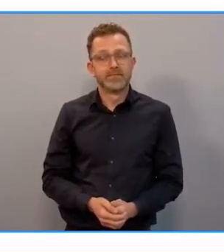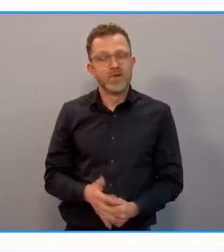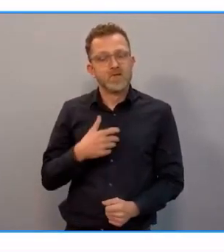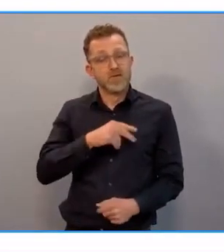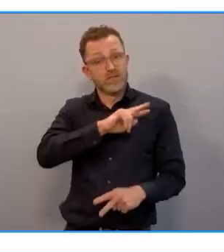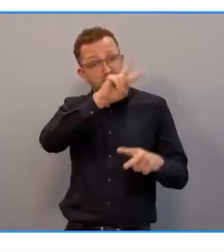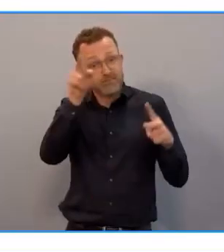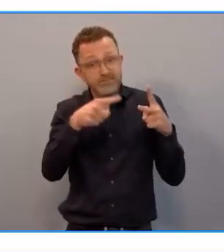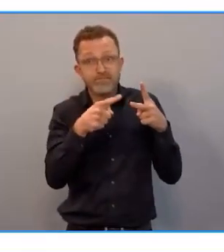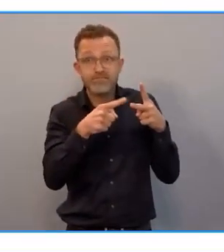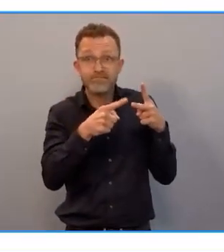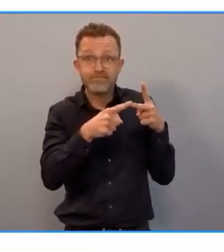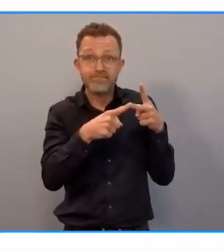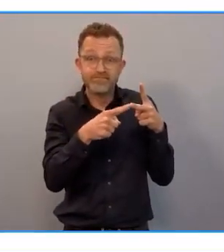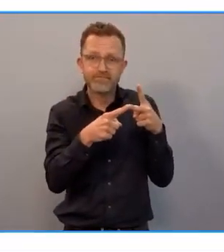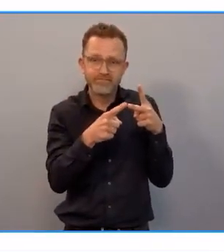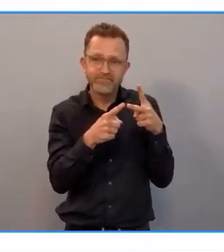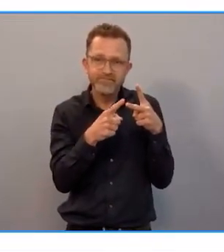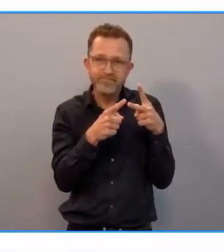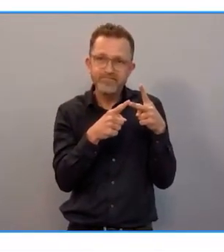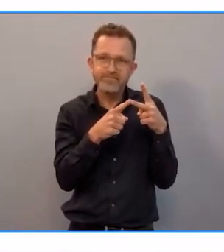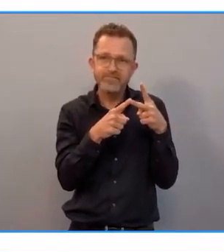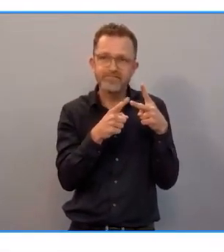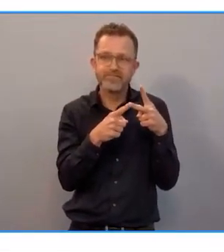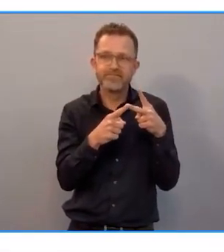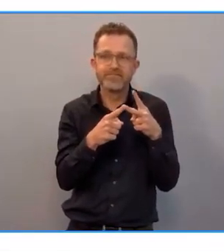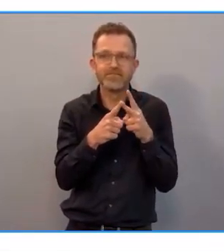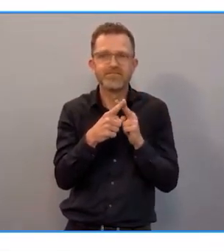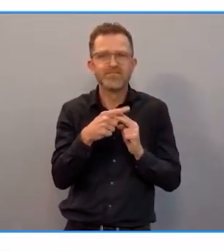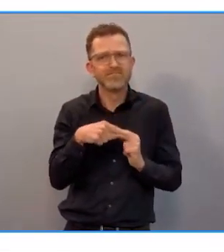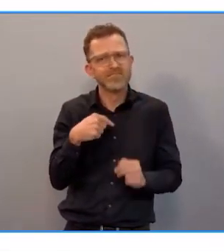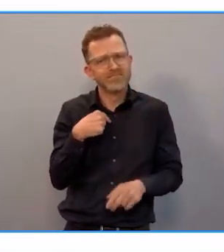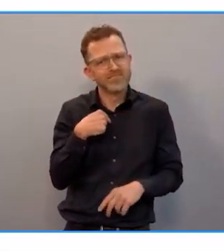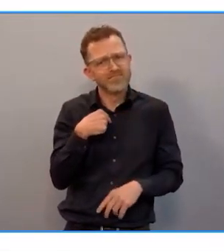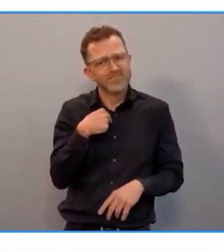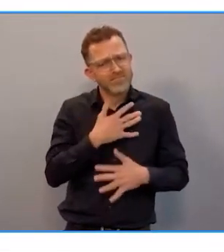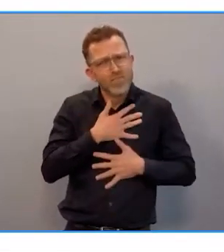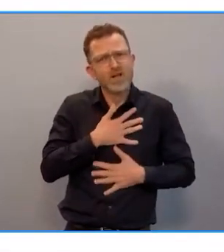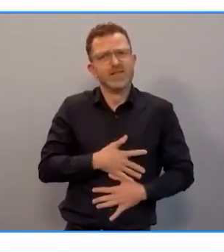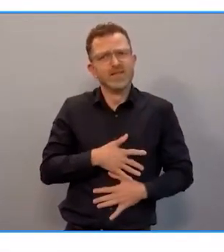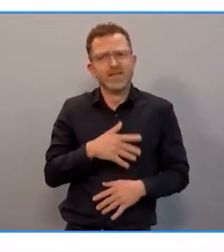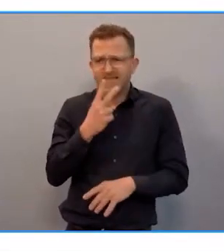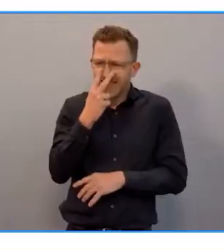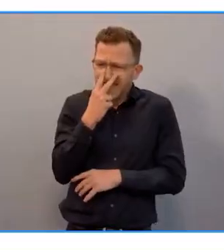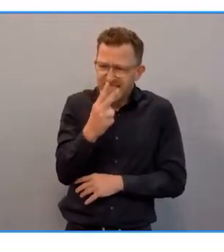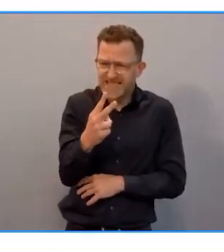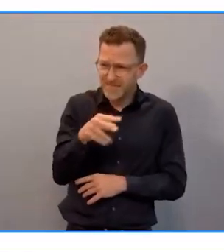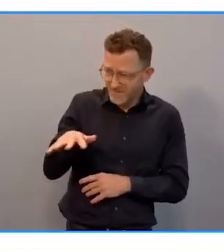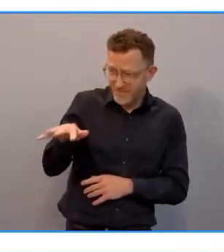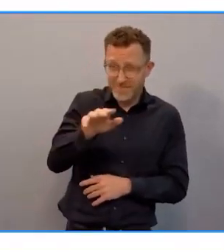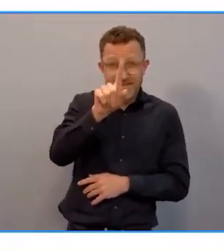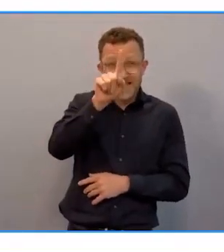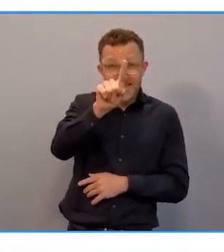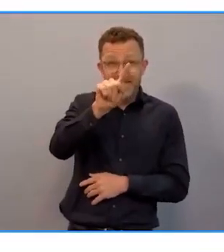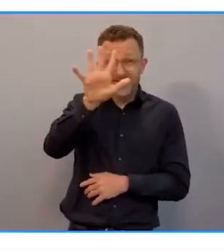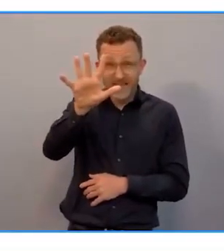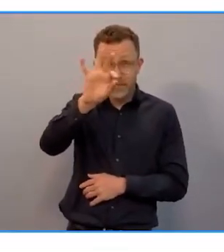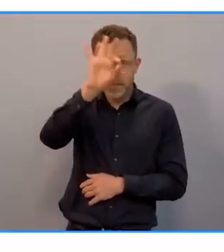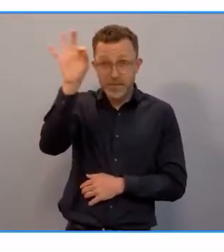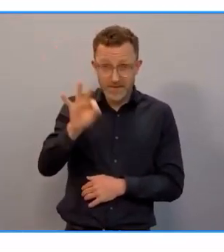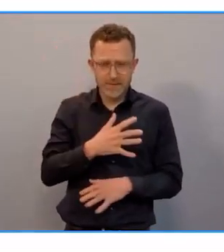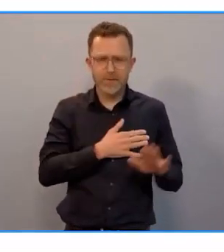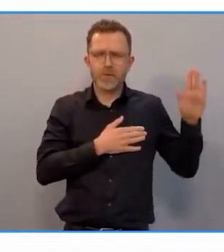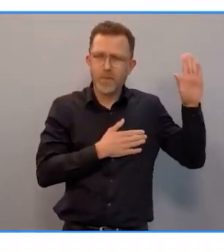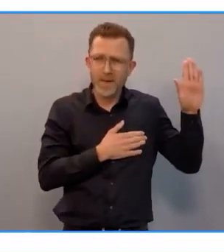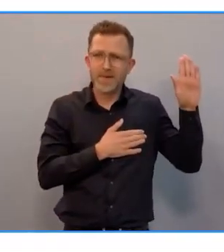commitment is a good start it is a threshold. It should not prevent to go beyond